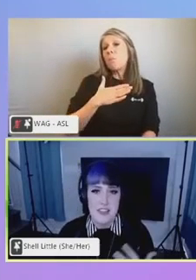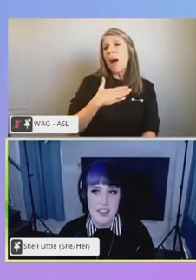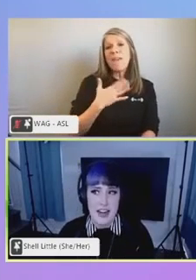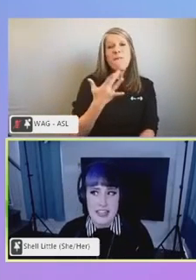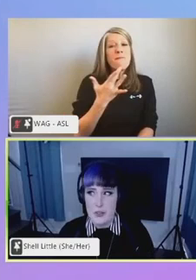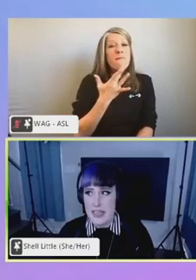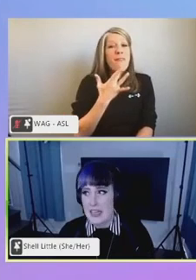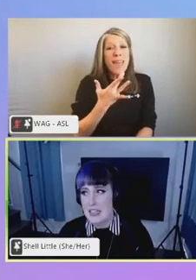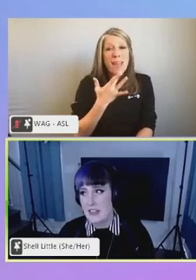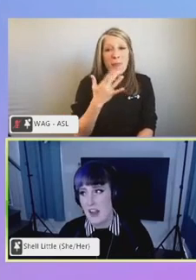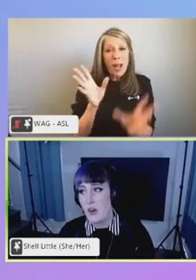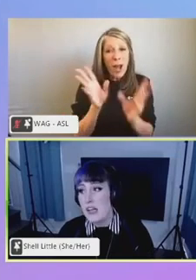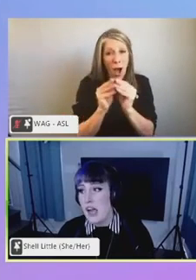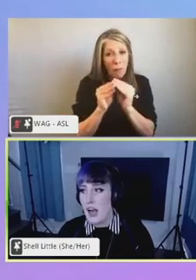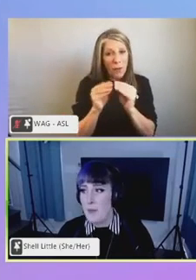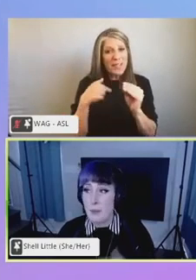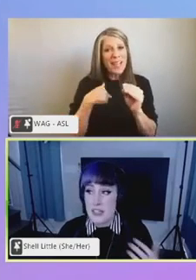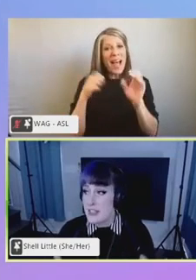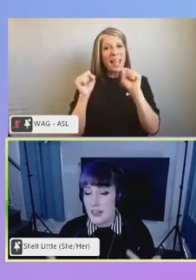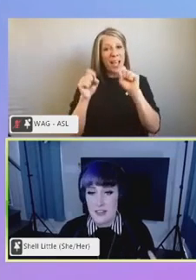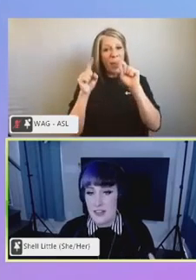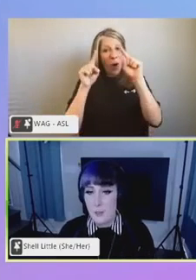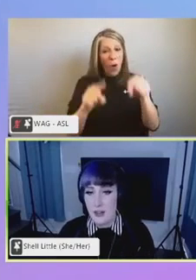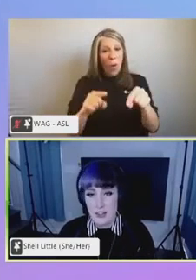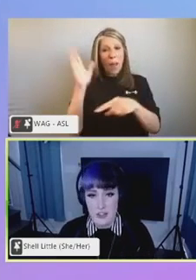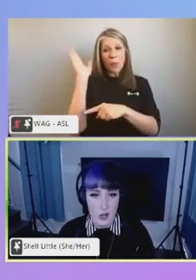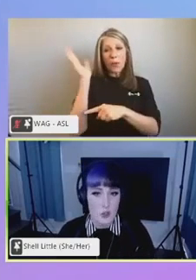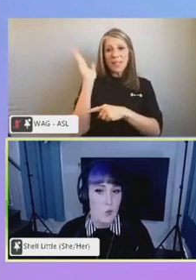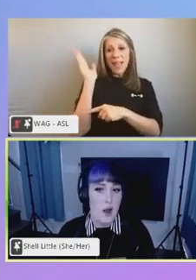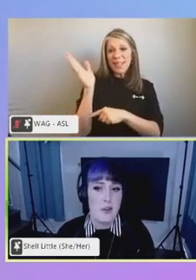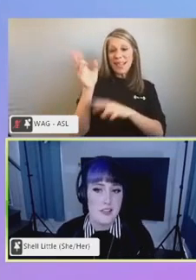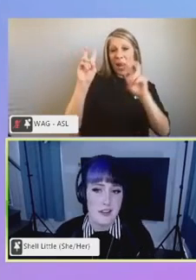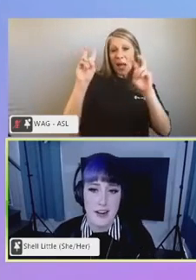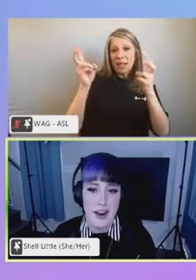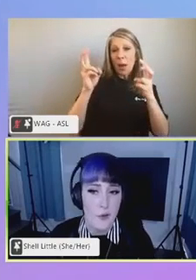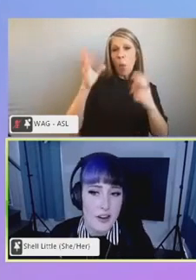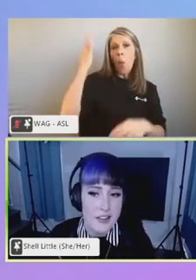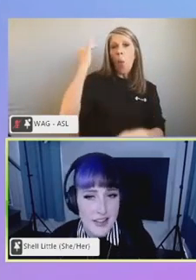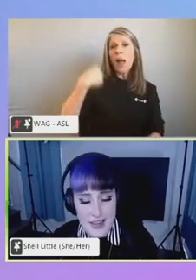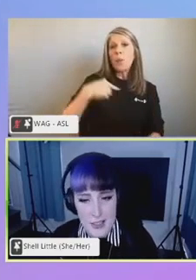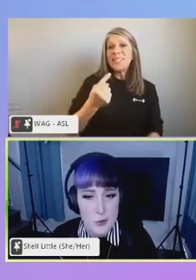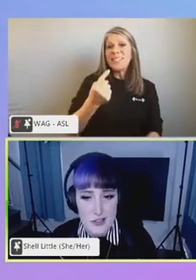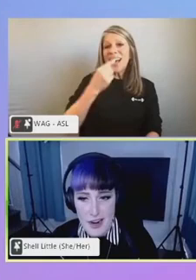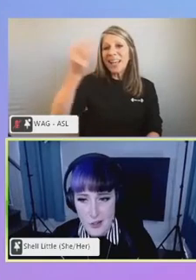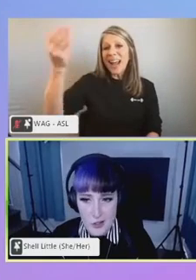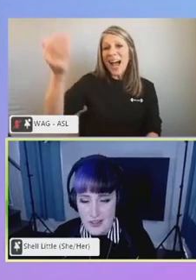of speaking at A11Y T.O.. That is my absolute favorite Cairo conference that I